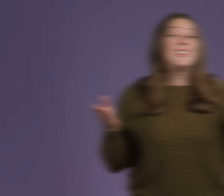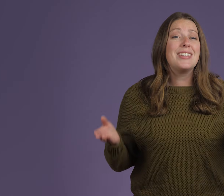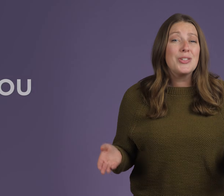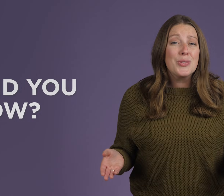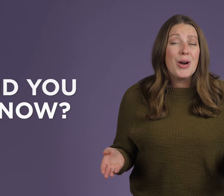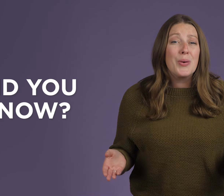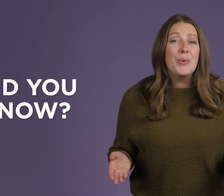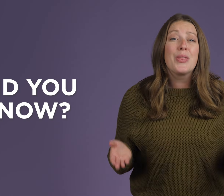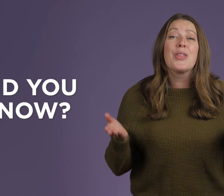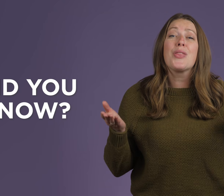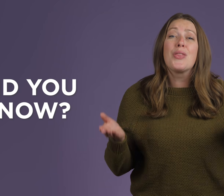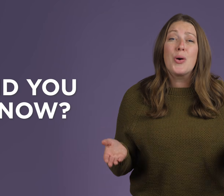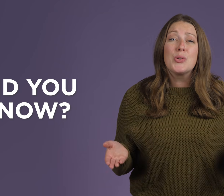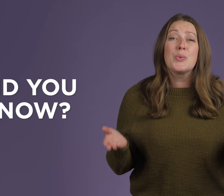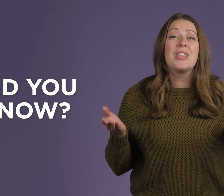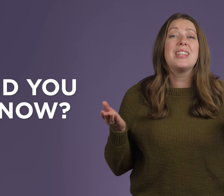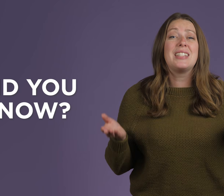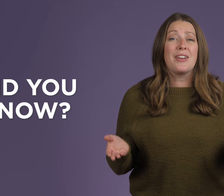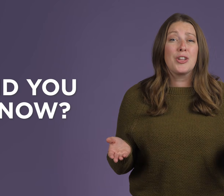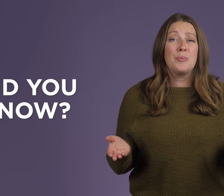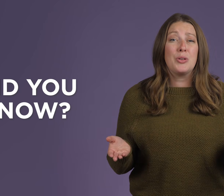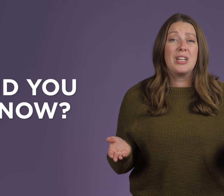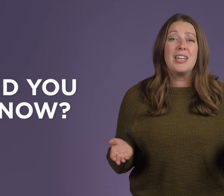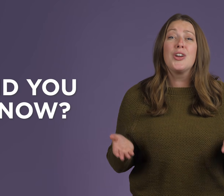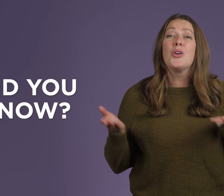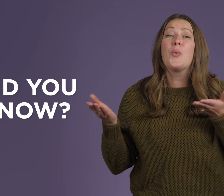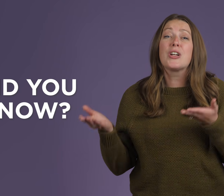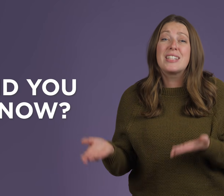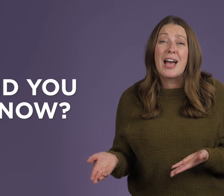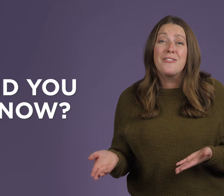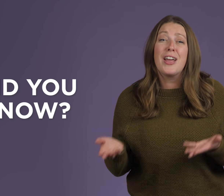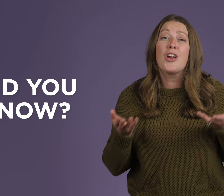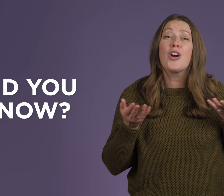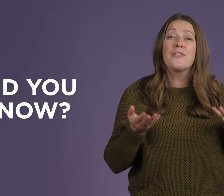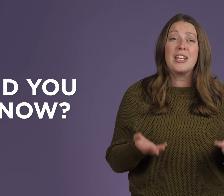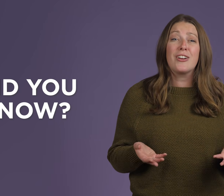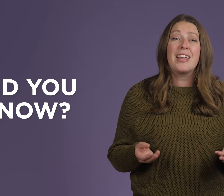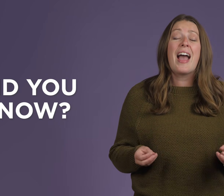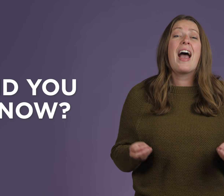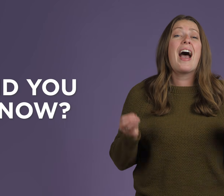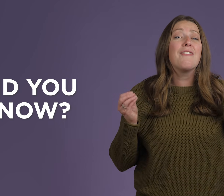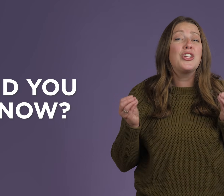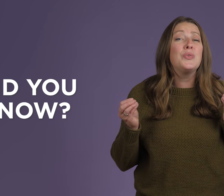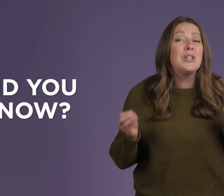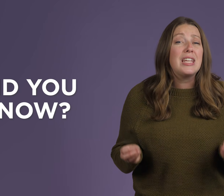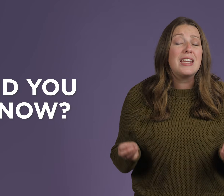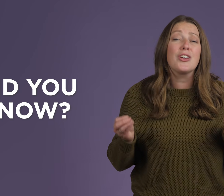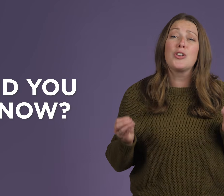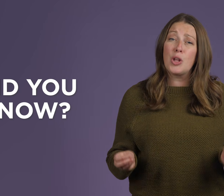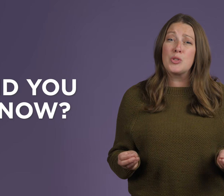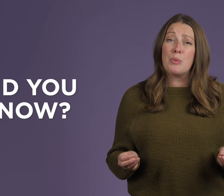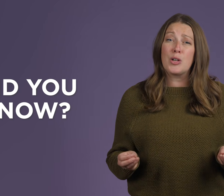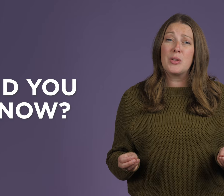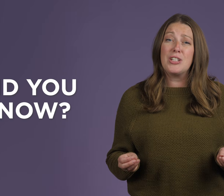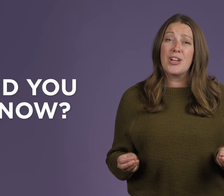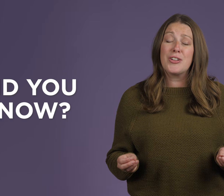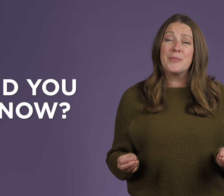Did you know that those within the deaf community who are deaf and hard of hearing have a unique close bond with each other?